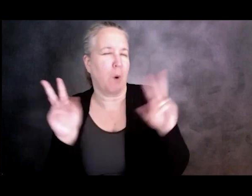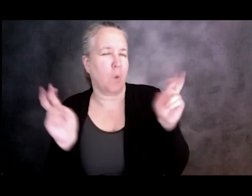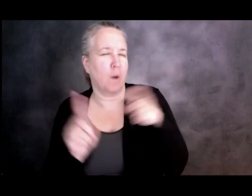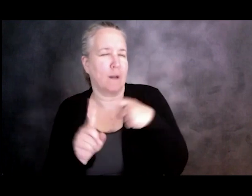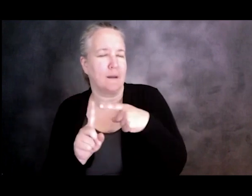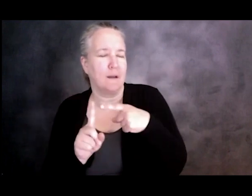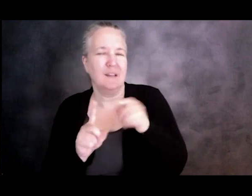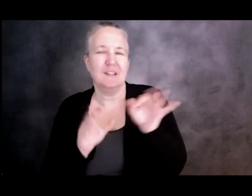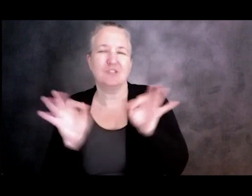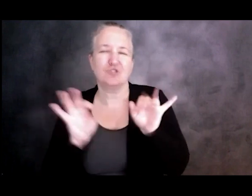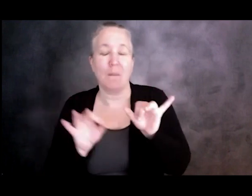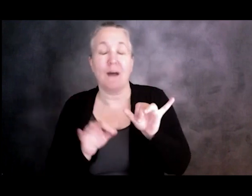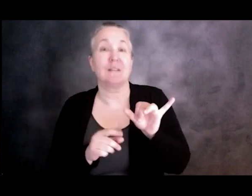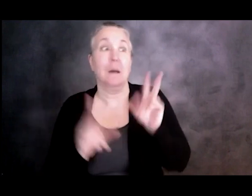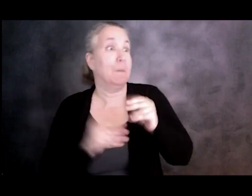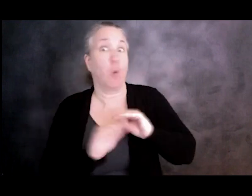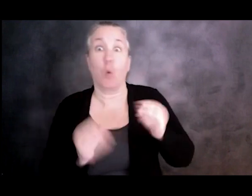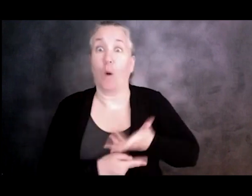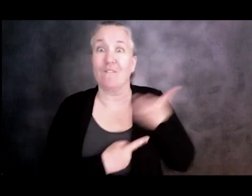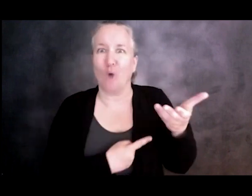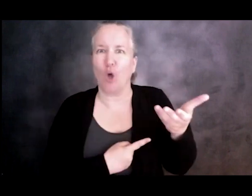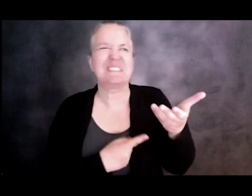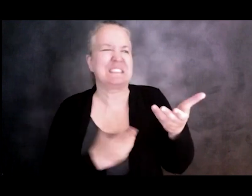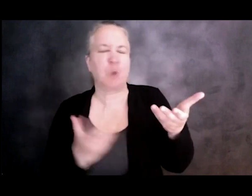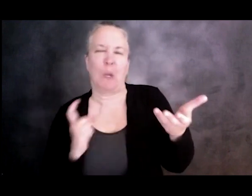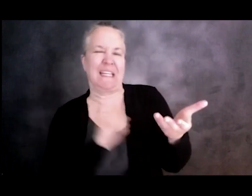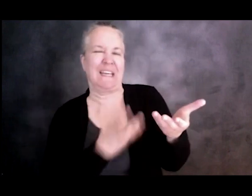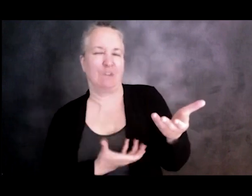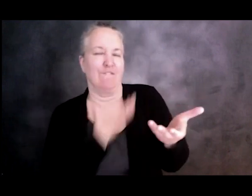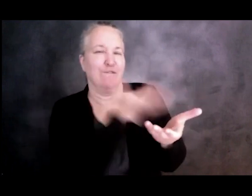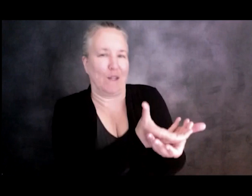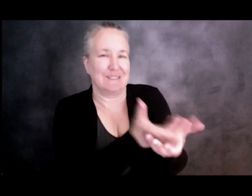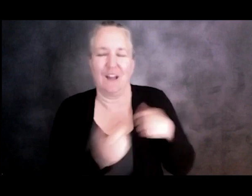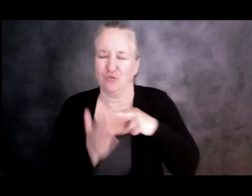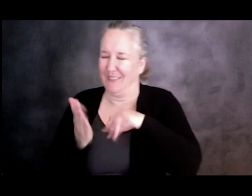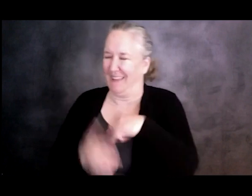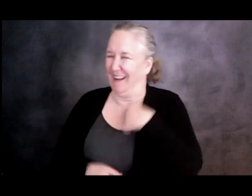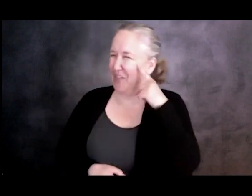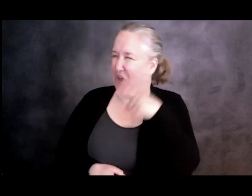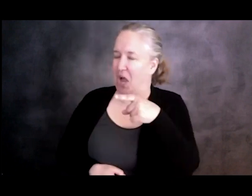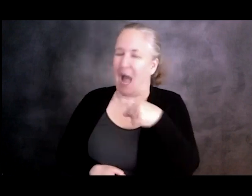mine was described as giving voice to the voiceless. When I read that, I was like, I knew it was coming.